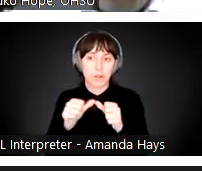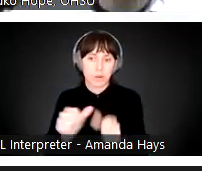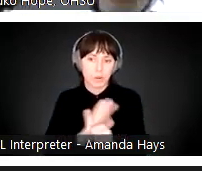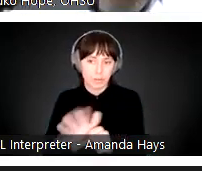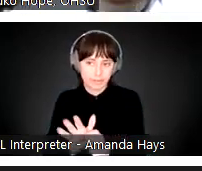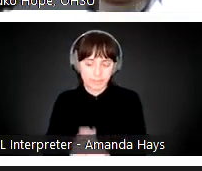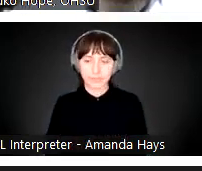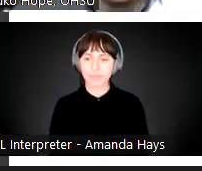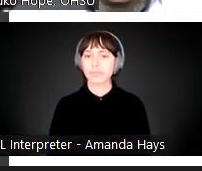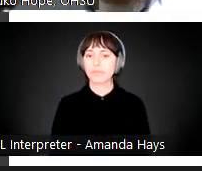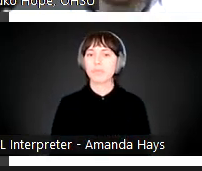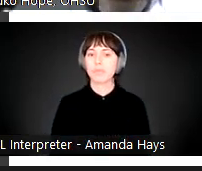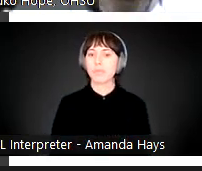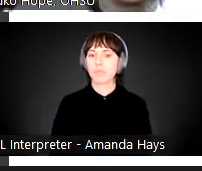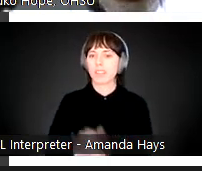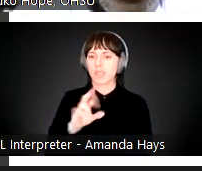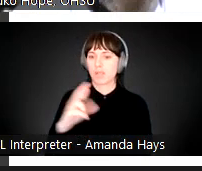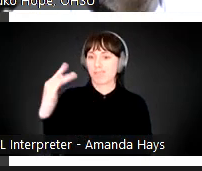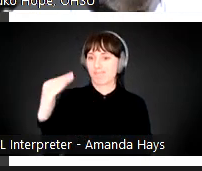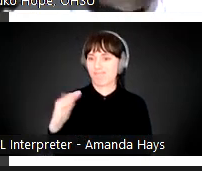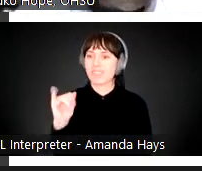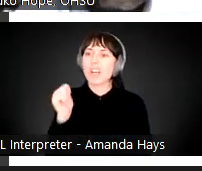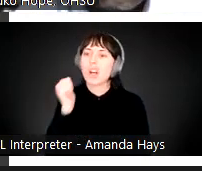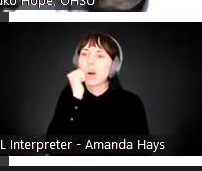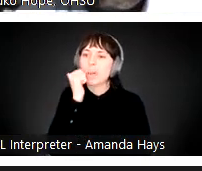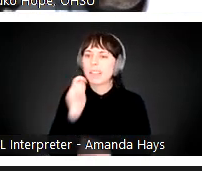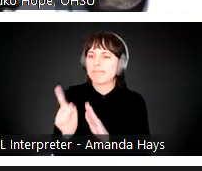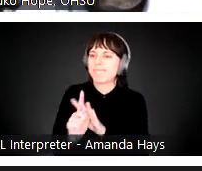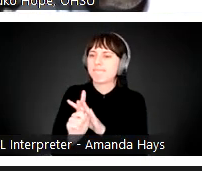very common manifestations for Long COVID. Next slide.